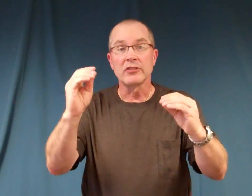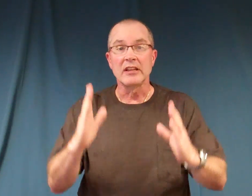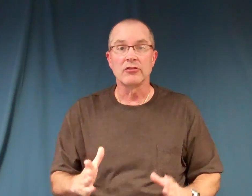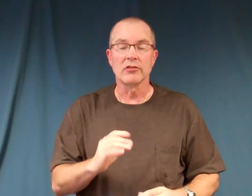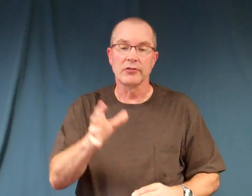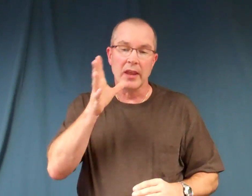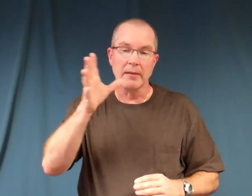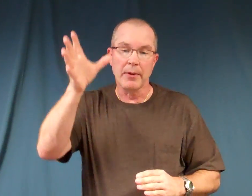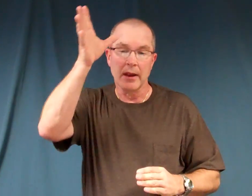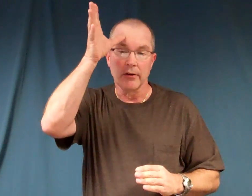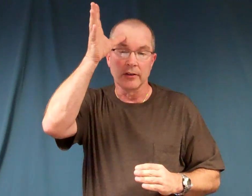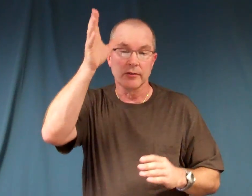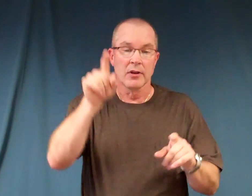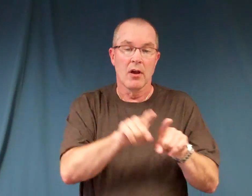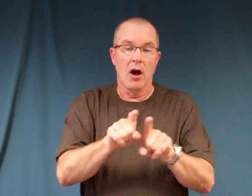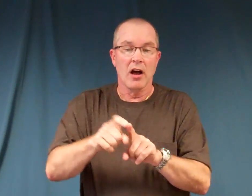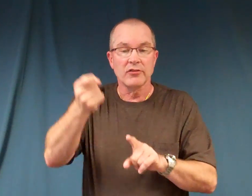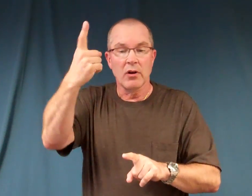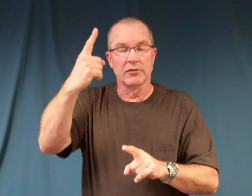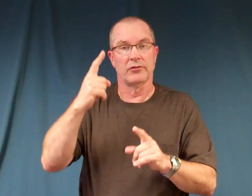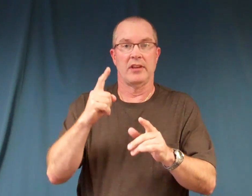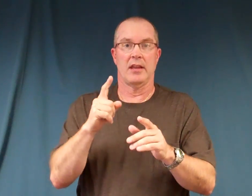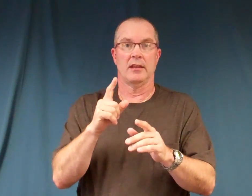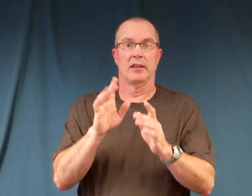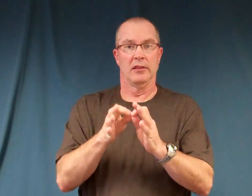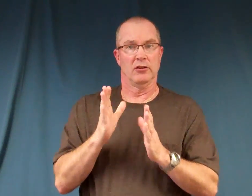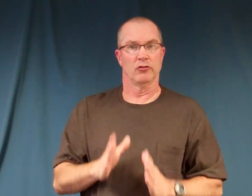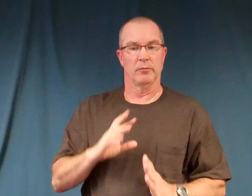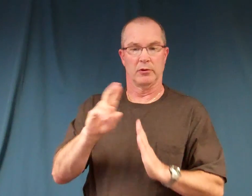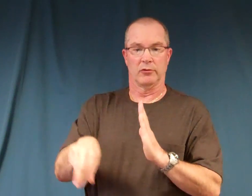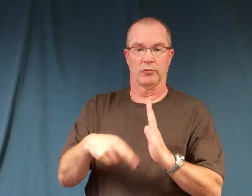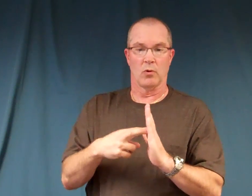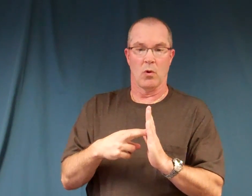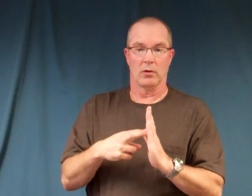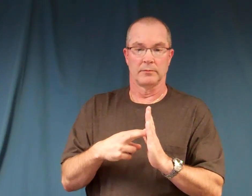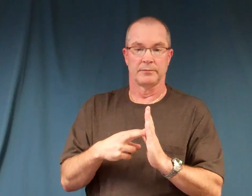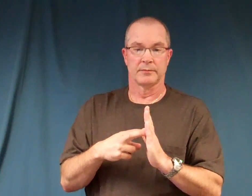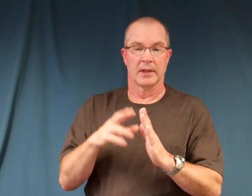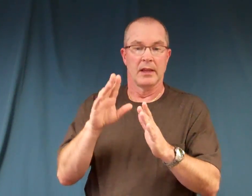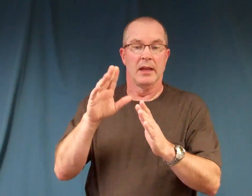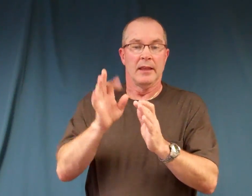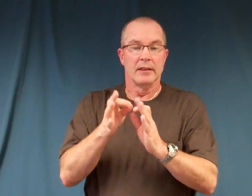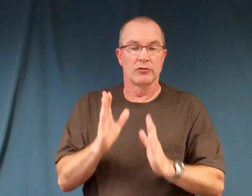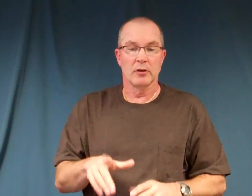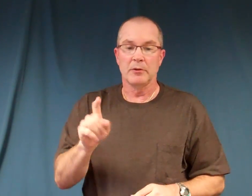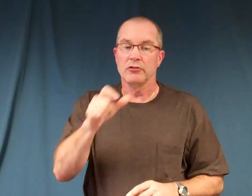administrators, teachers and parents also understand the interpreter’s role. The interpreter